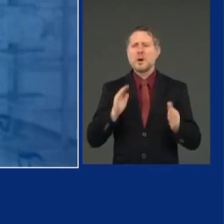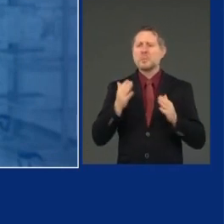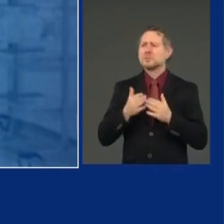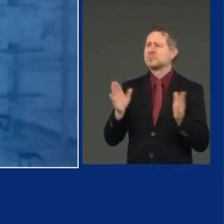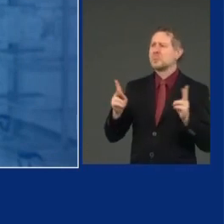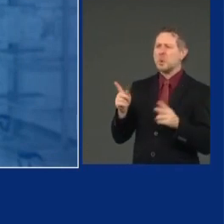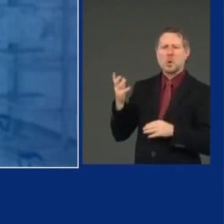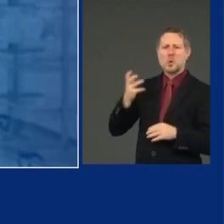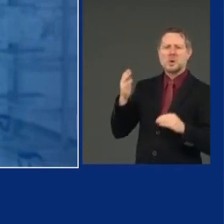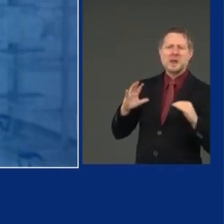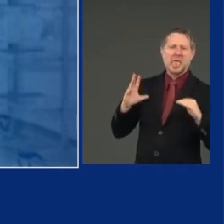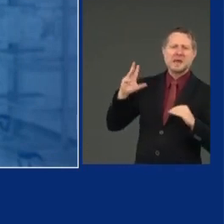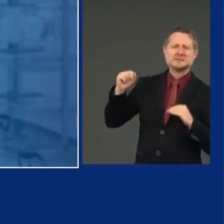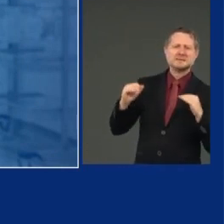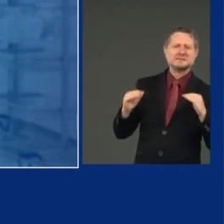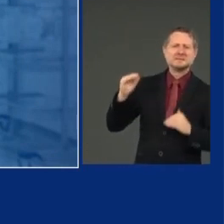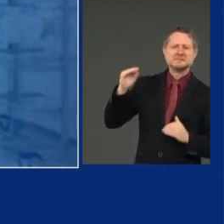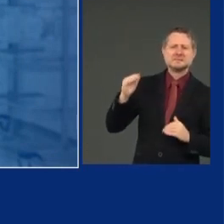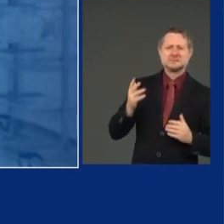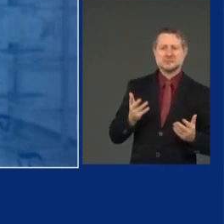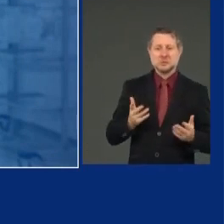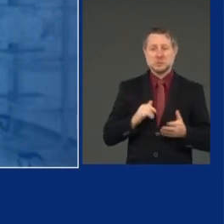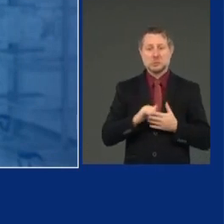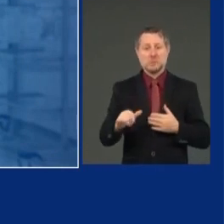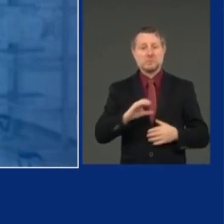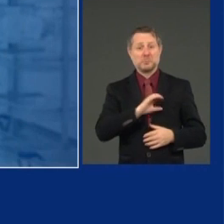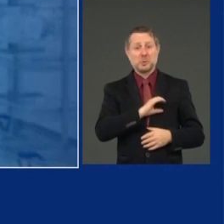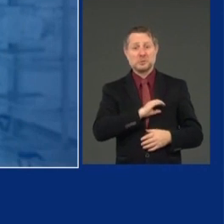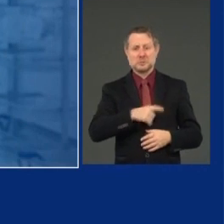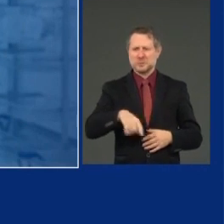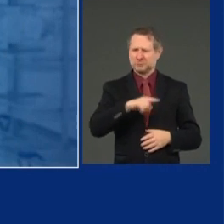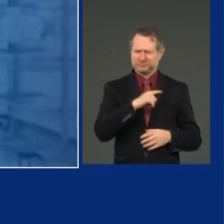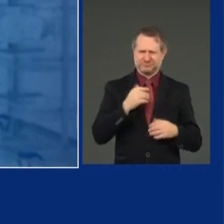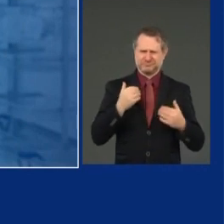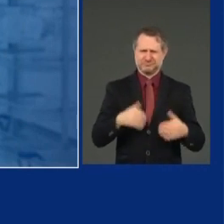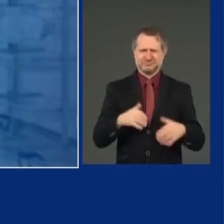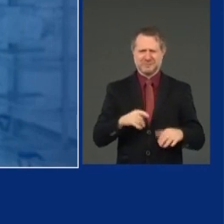LONG HAVE A LOWER INFECTION RATE